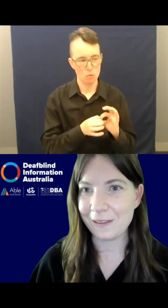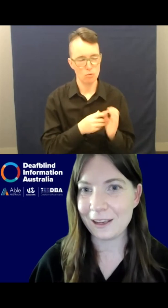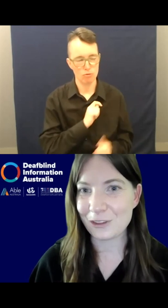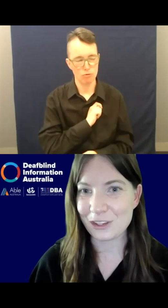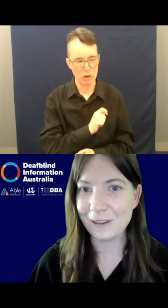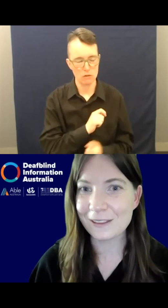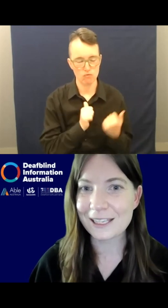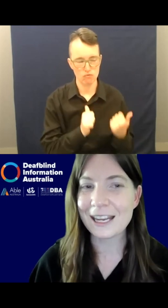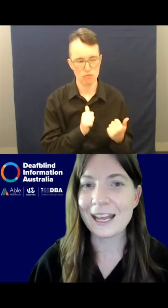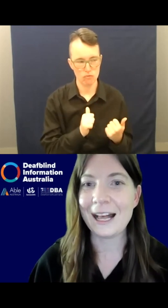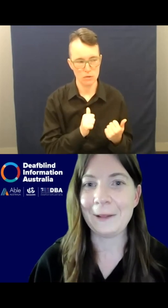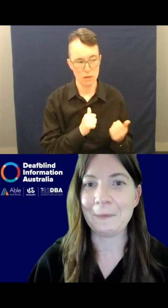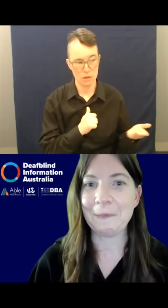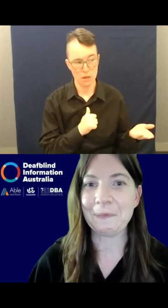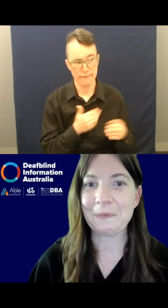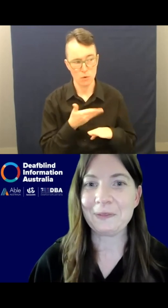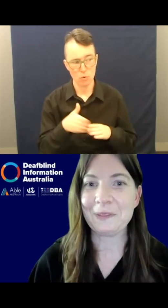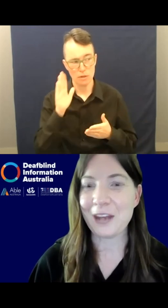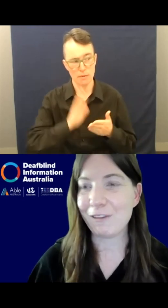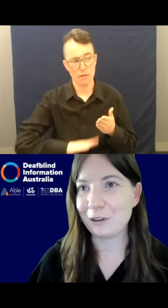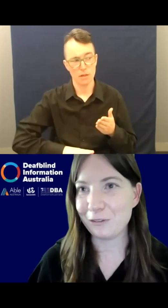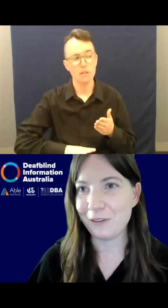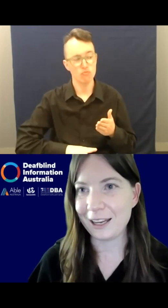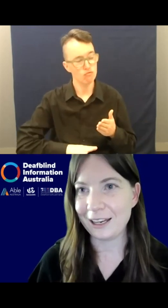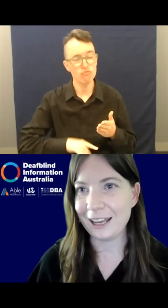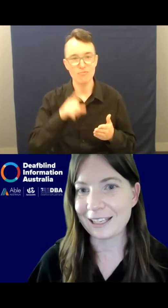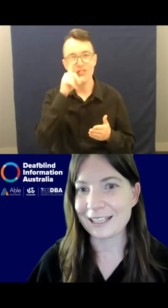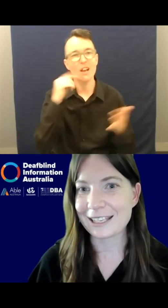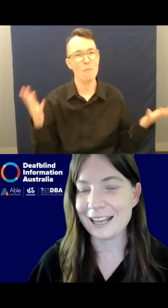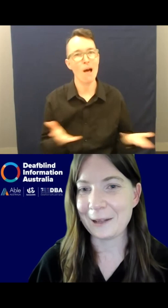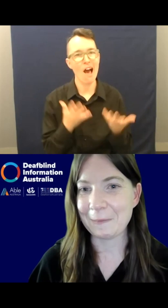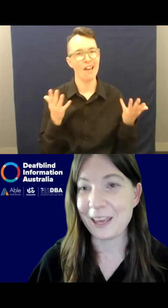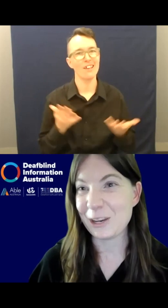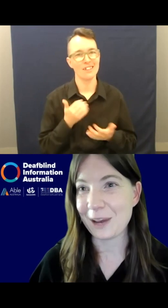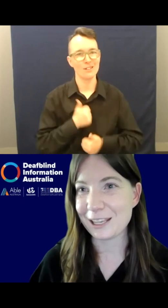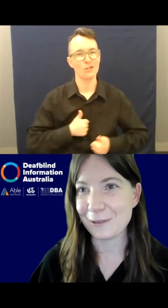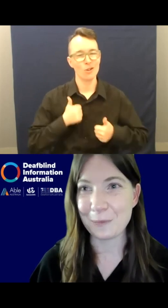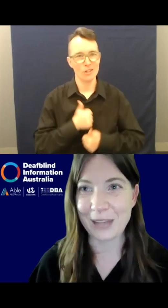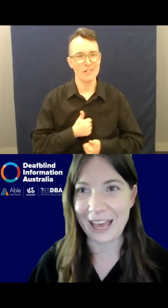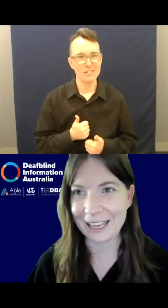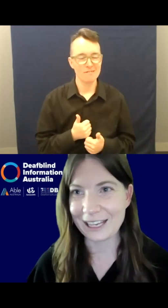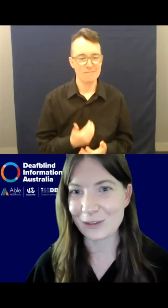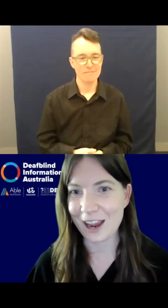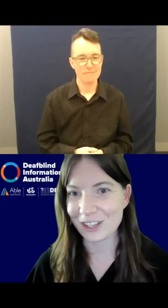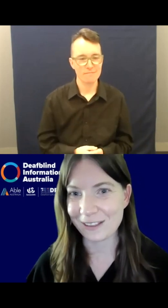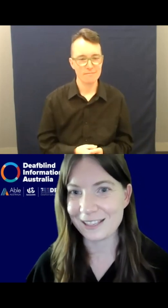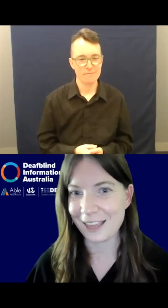introduced, you can have a lot of fun and get new ideas for play and interactions together.